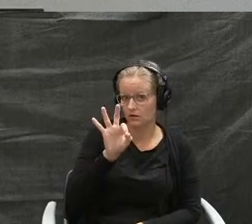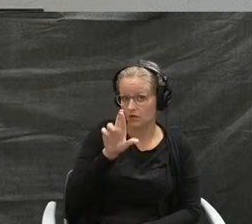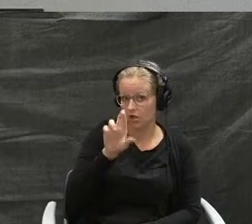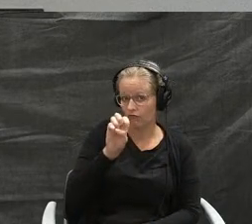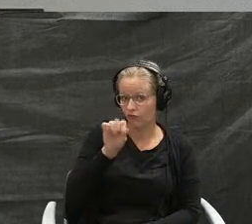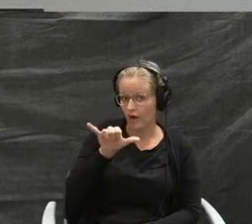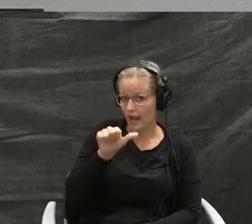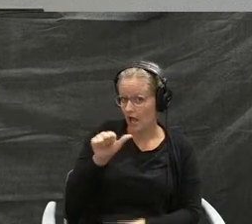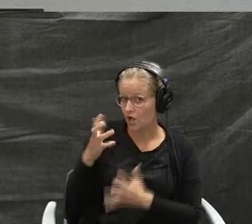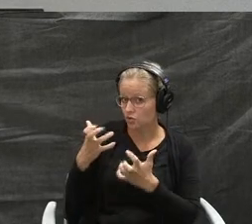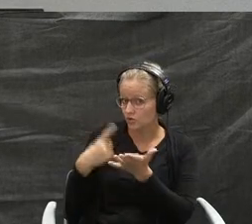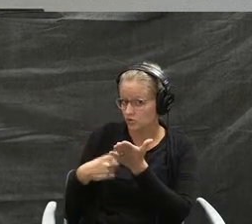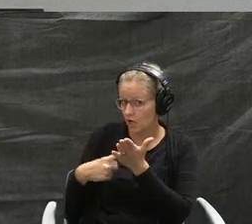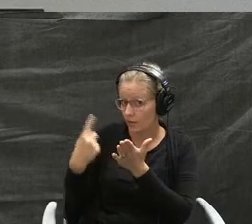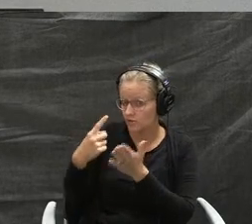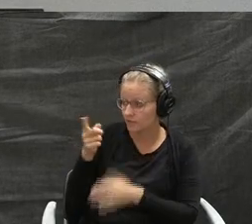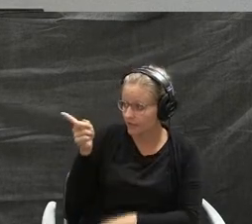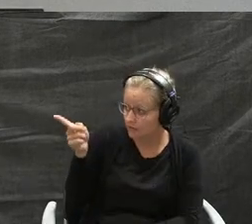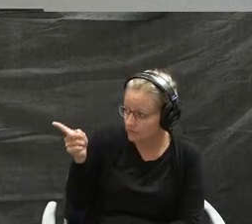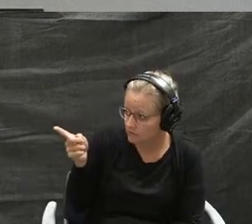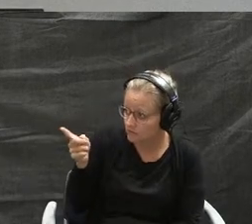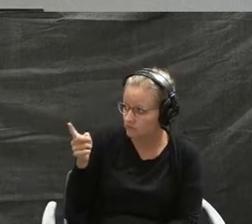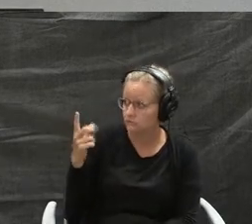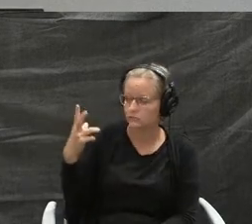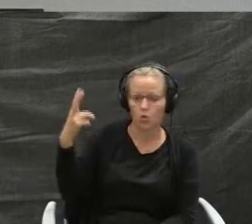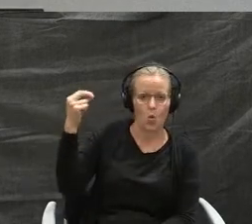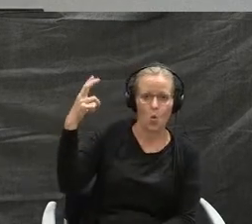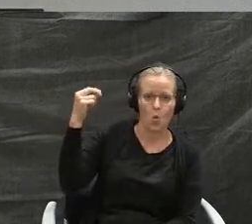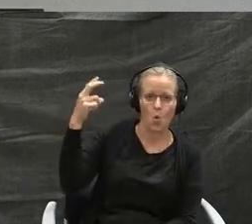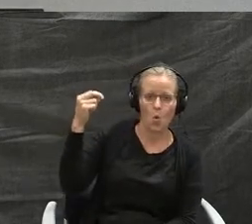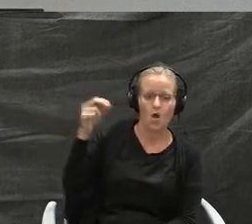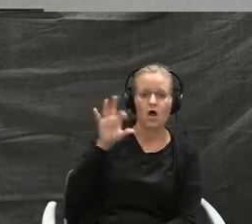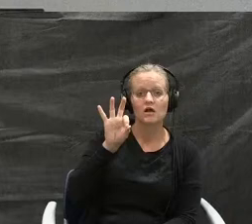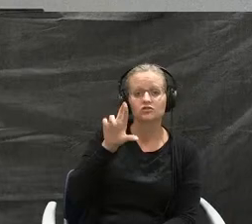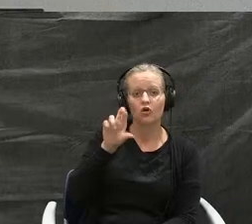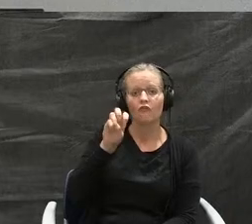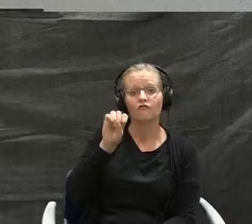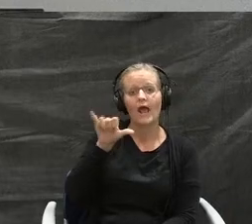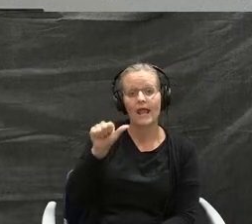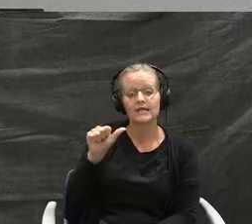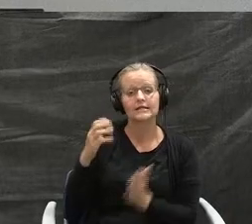OK, so phrase here to answer a lot of questions. I'll answer questions.